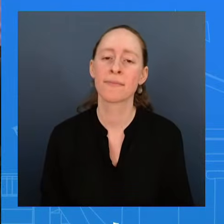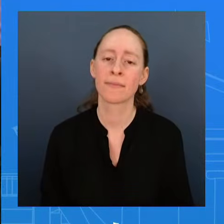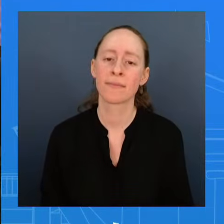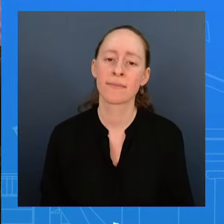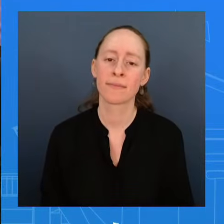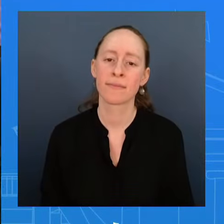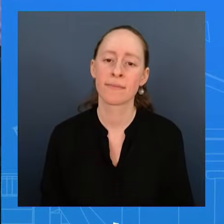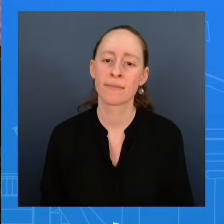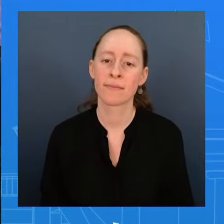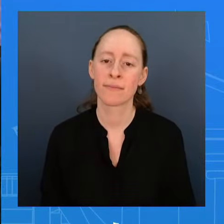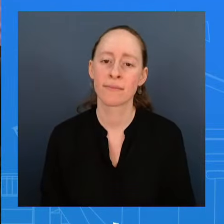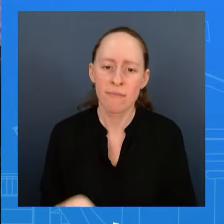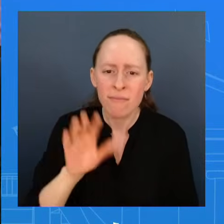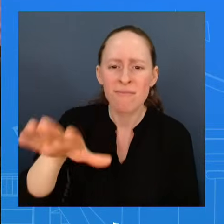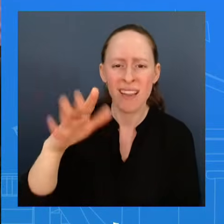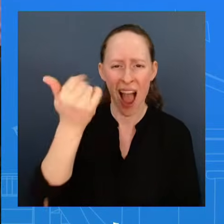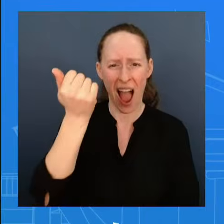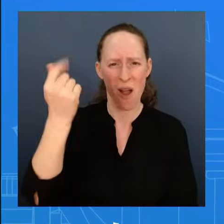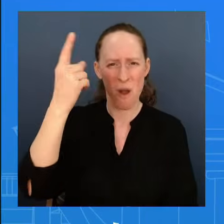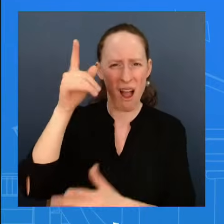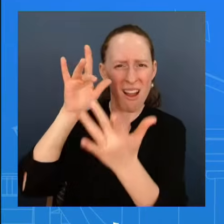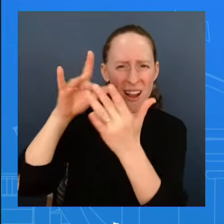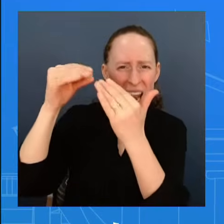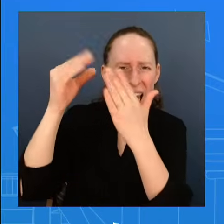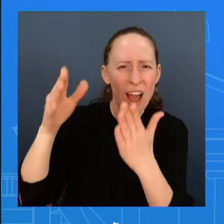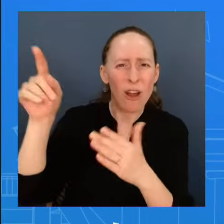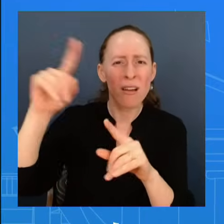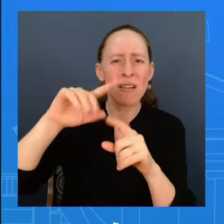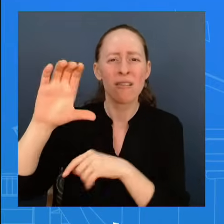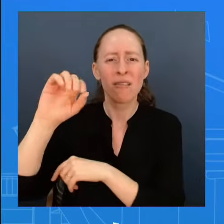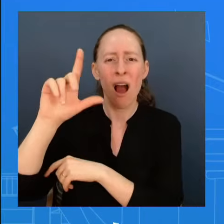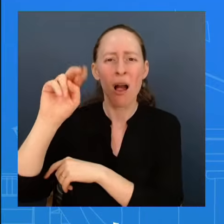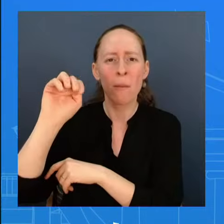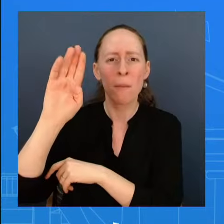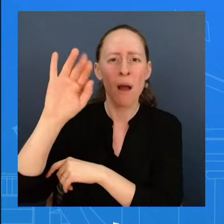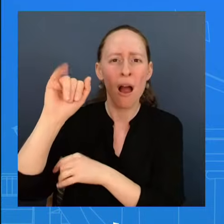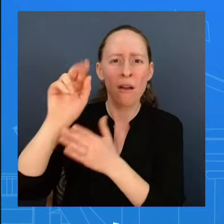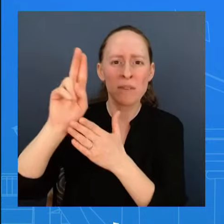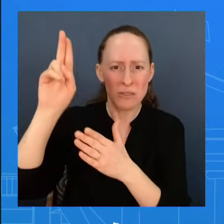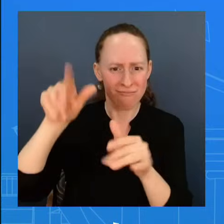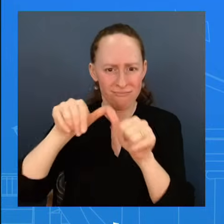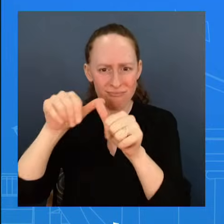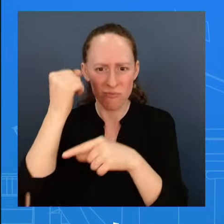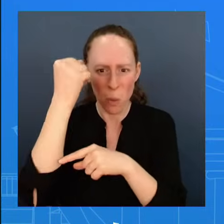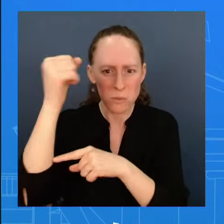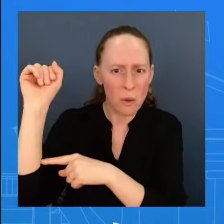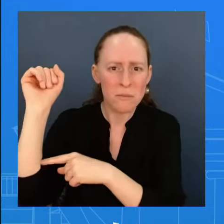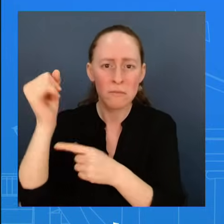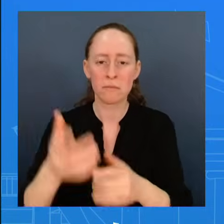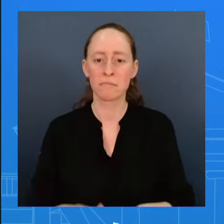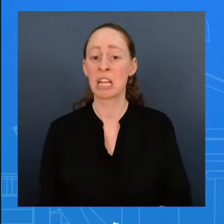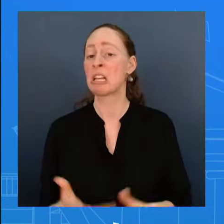that are seeing these protests? Ms. Jean-Pierre: I don't have any calls to read out at this time. Obviously, we're closely monitoring the situation.